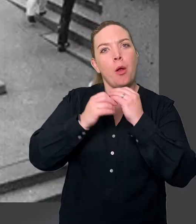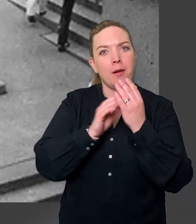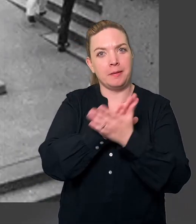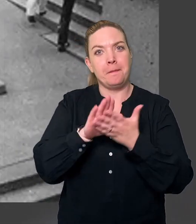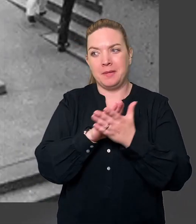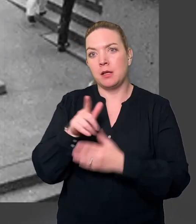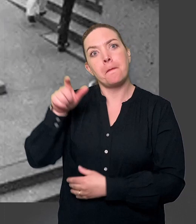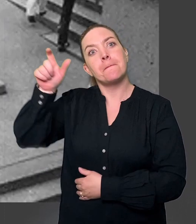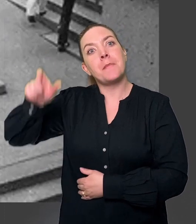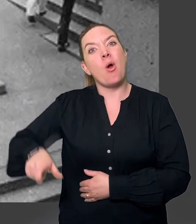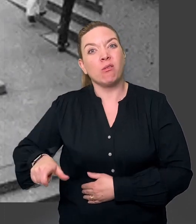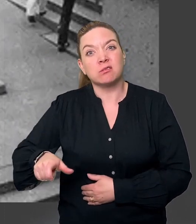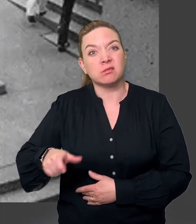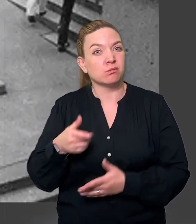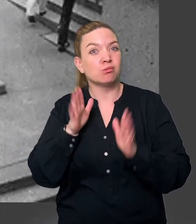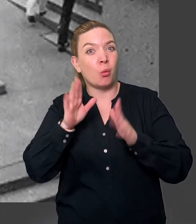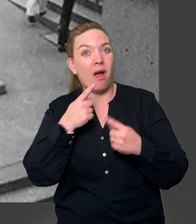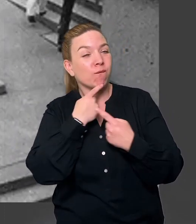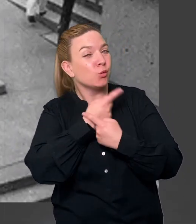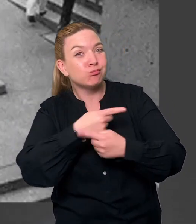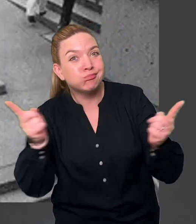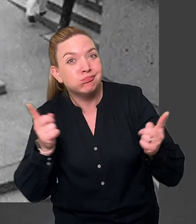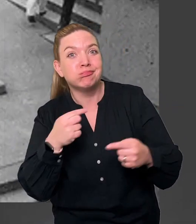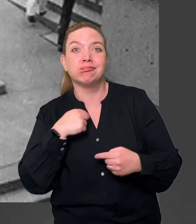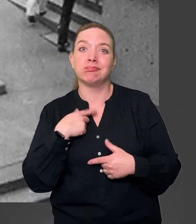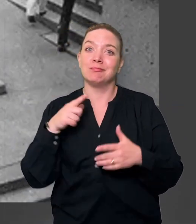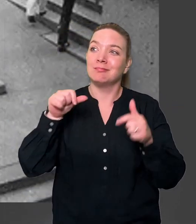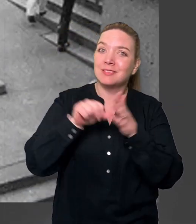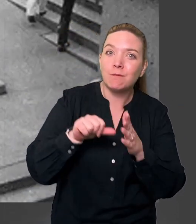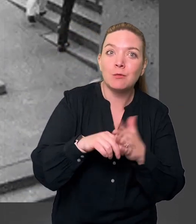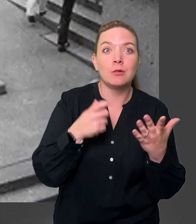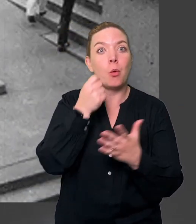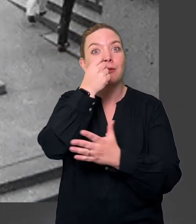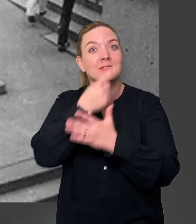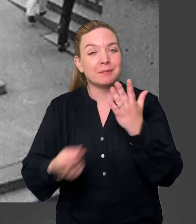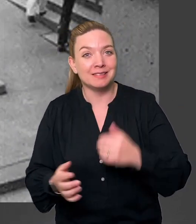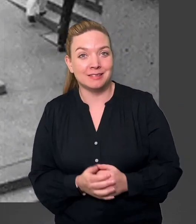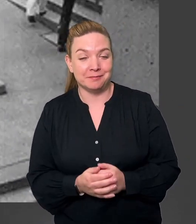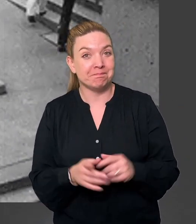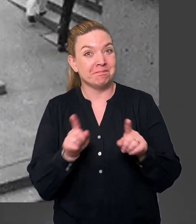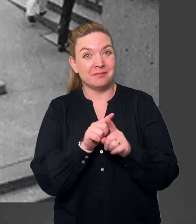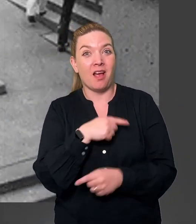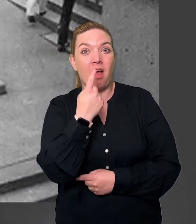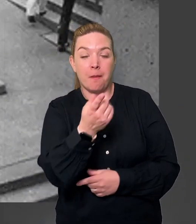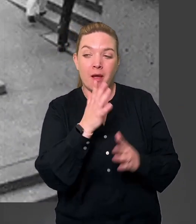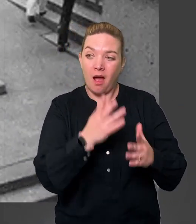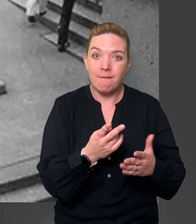to have to disclose that they have a difficulty or disability. It also removes the need to re-design